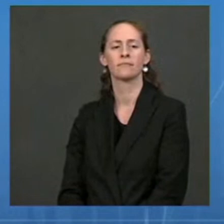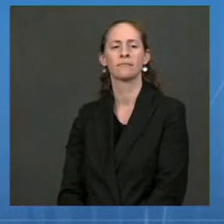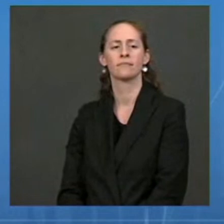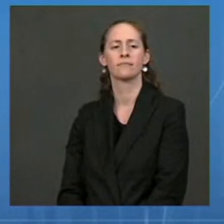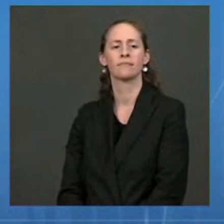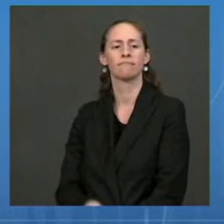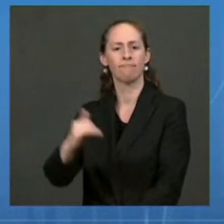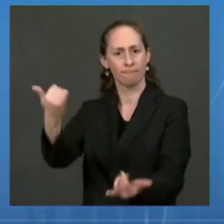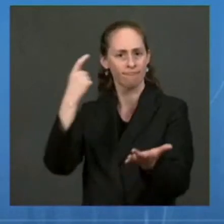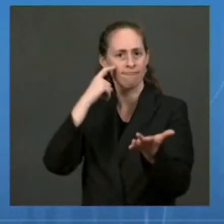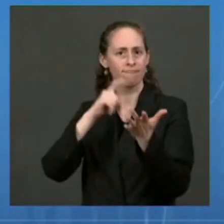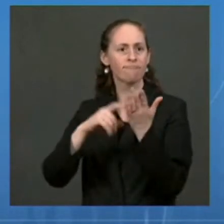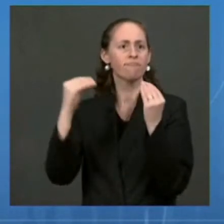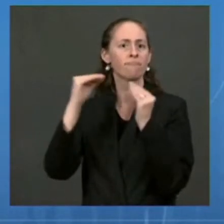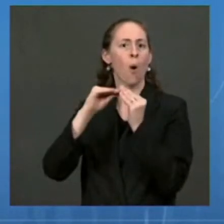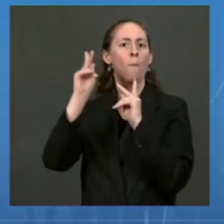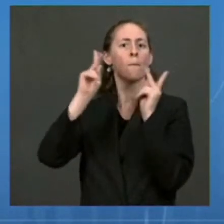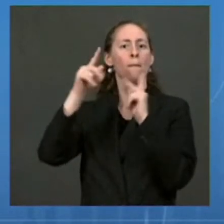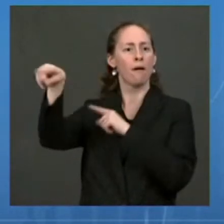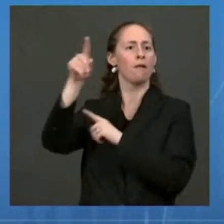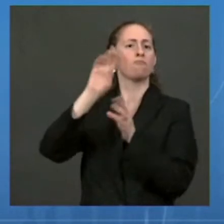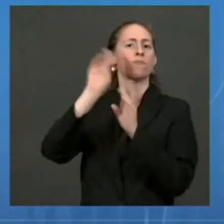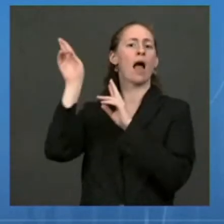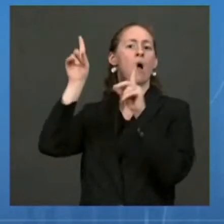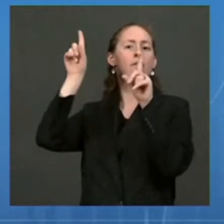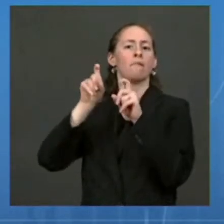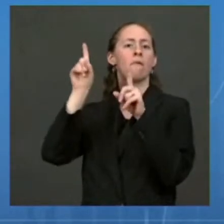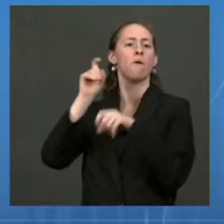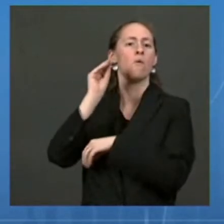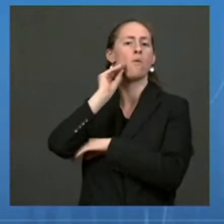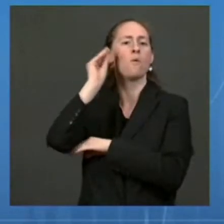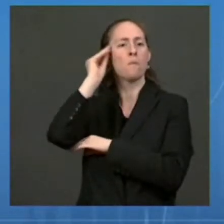FOR TAKING MY QUESTION. WITH THE ADVENT OF THE